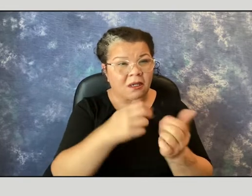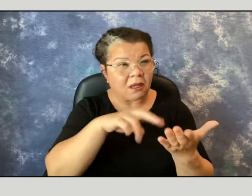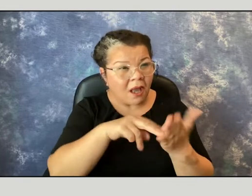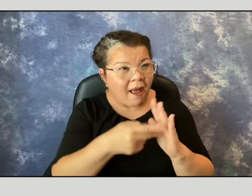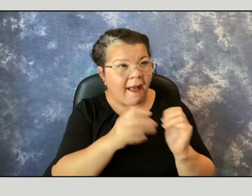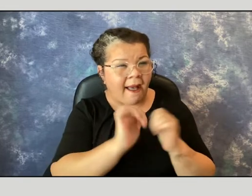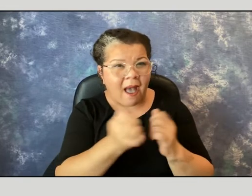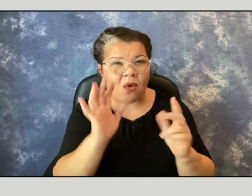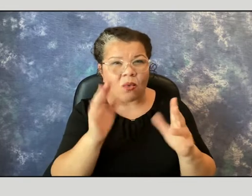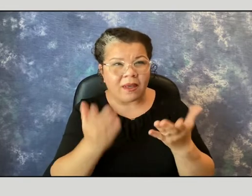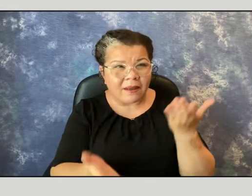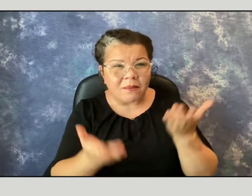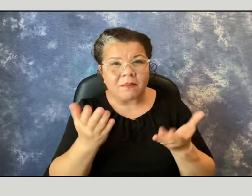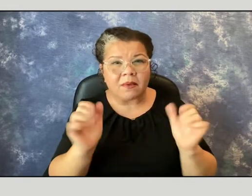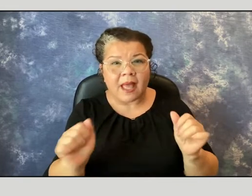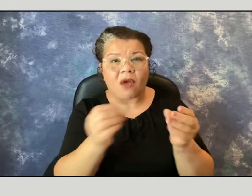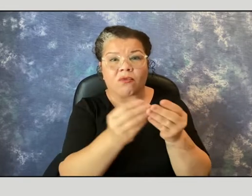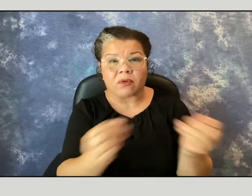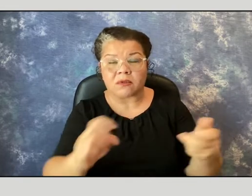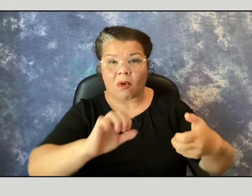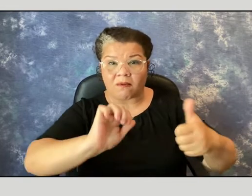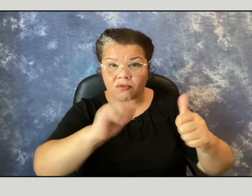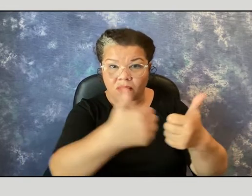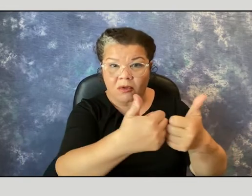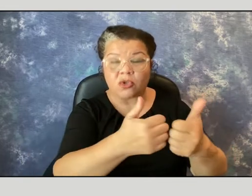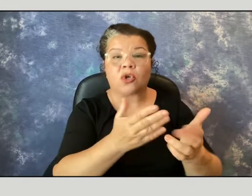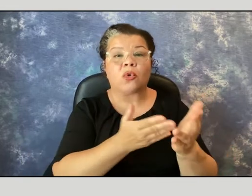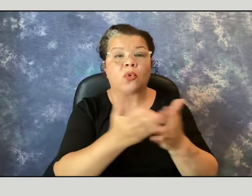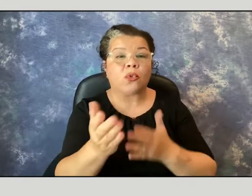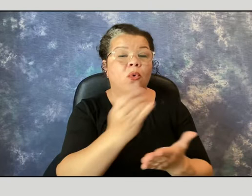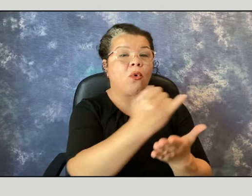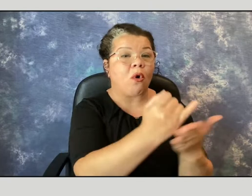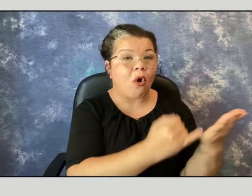especially through the arts, culture, and humanities.